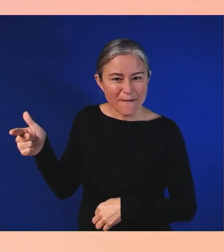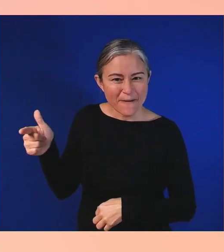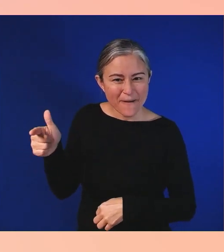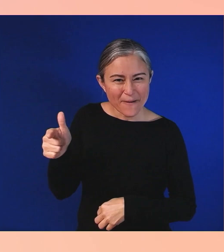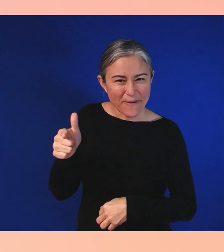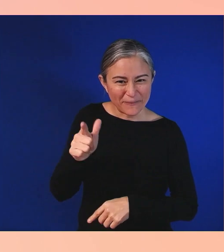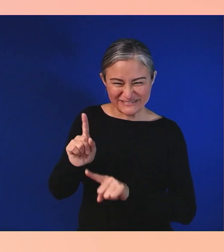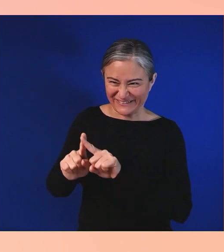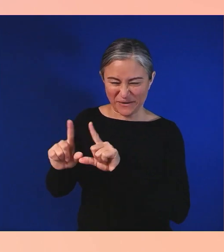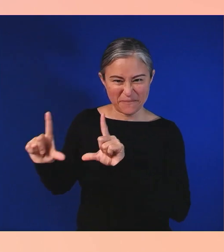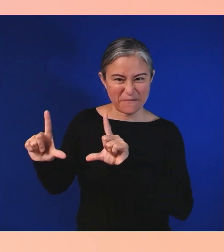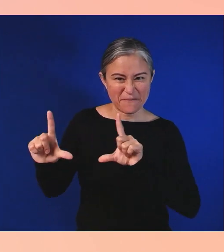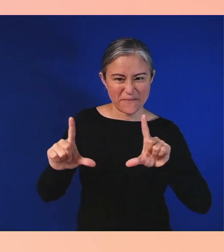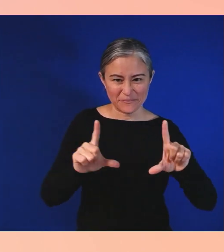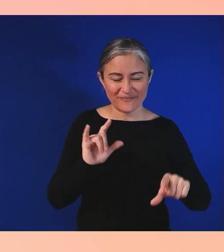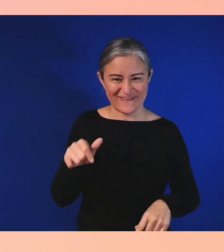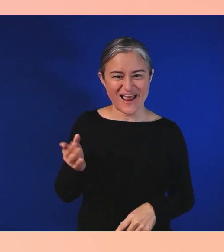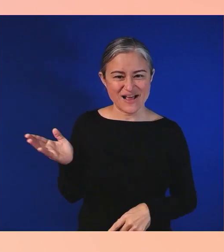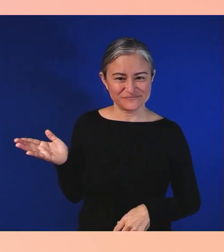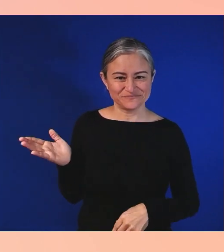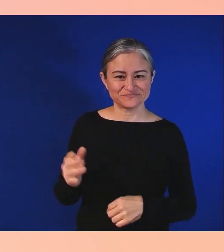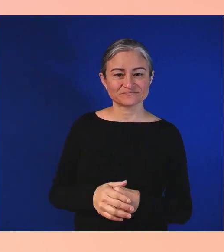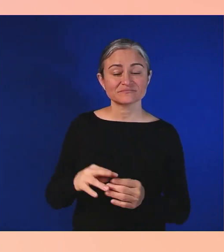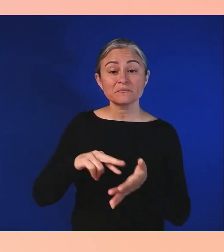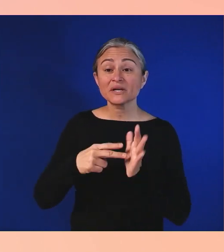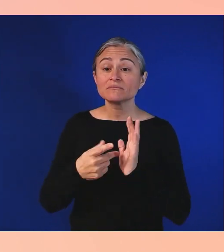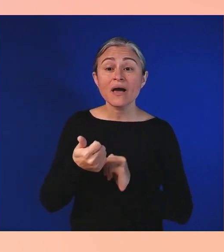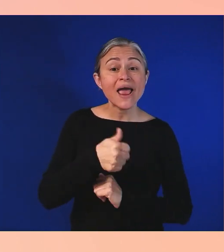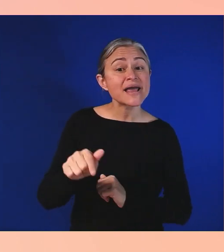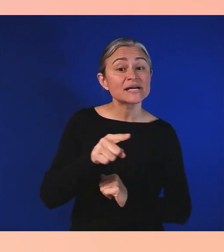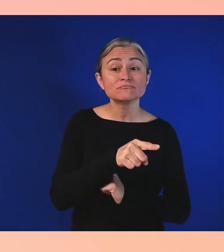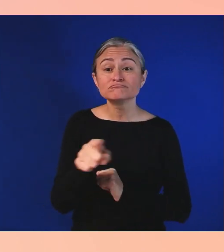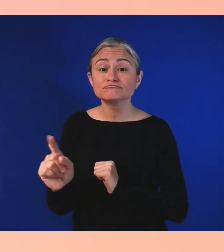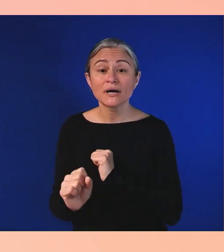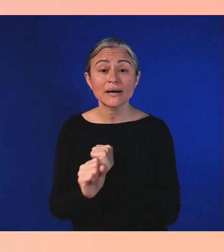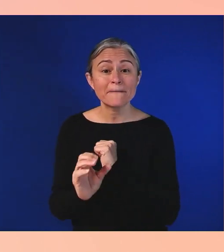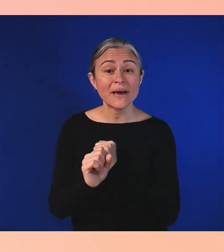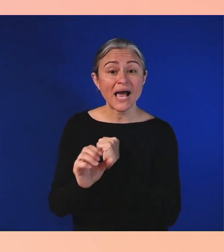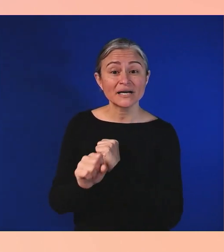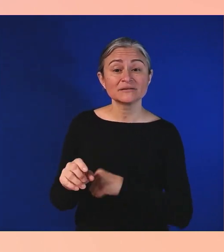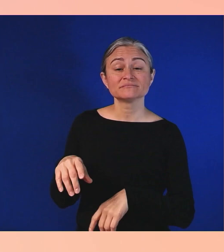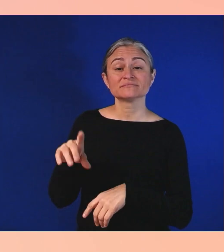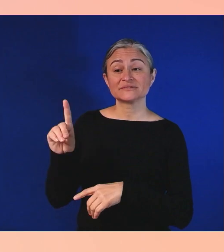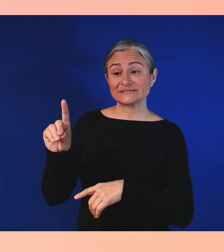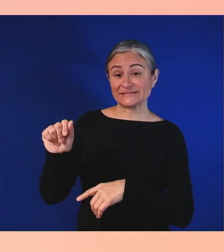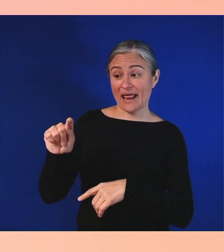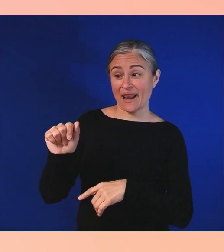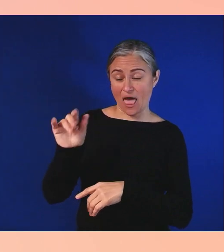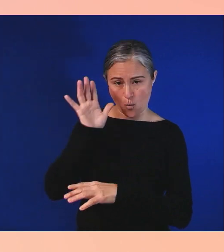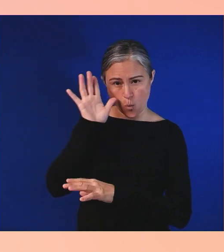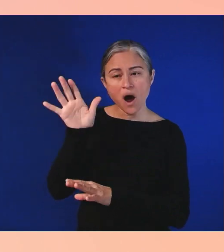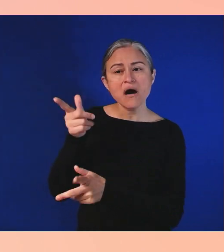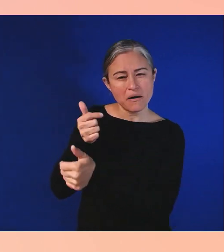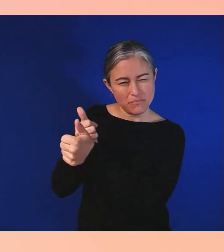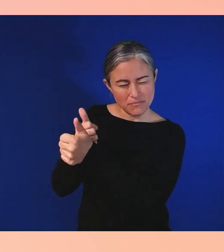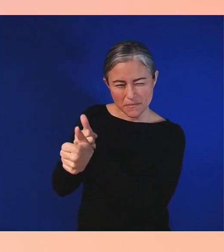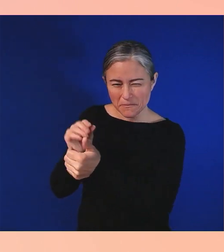the campaign data will be passed on for the leads to be processed and converted into a business and reports of the activity can be